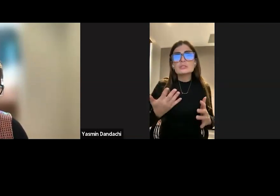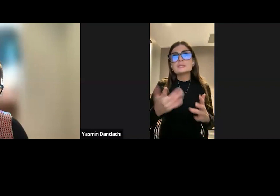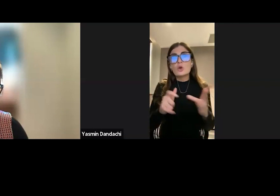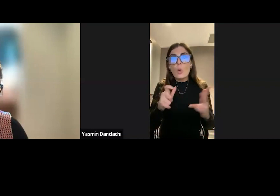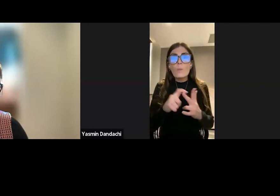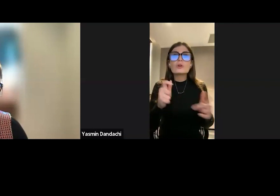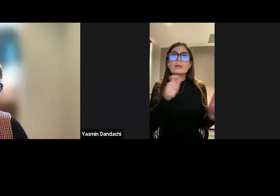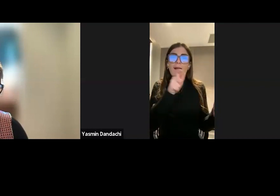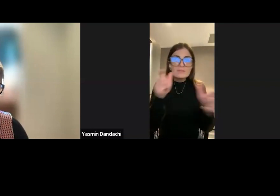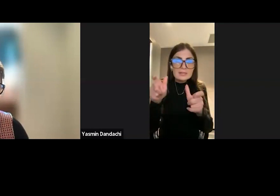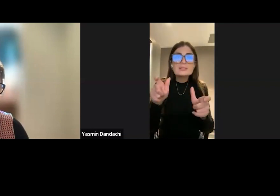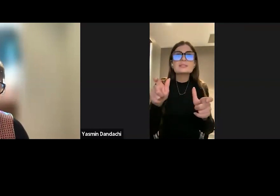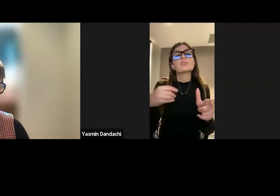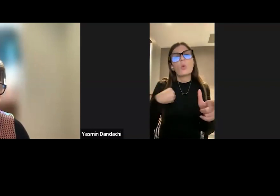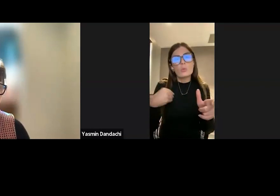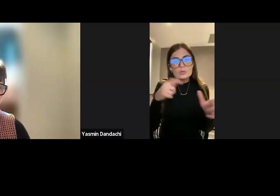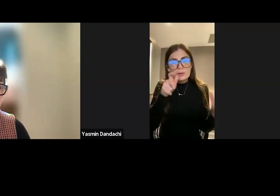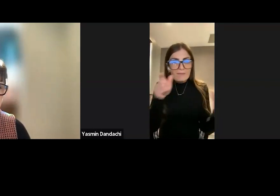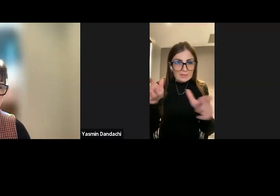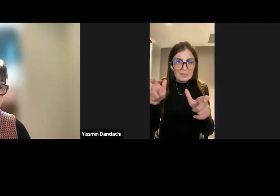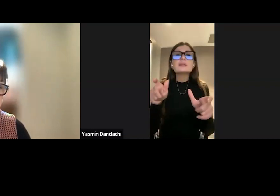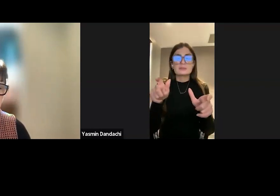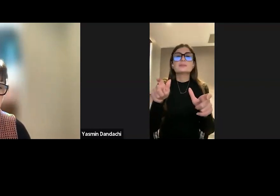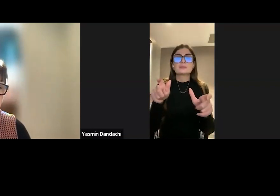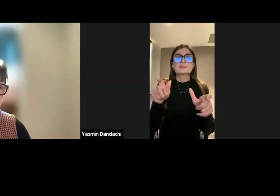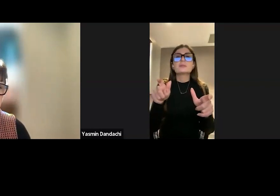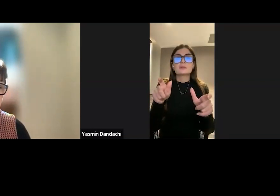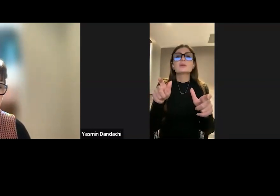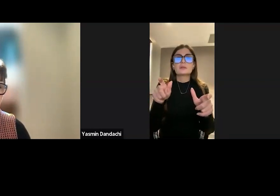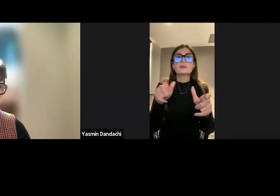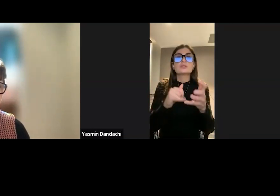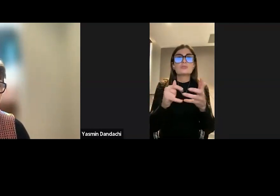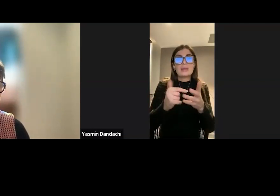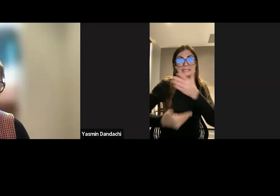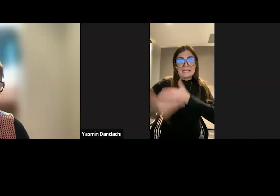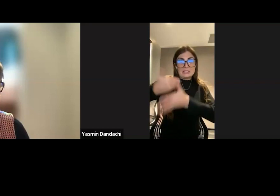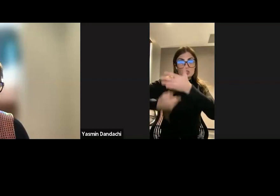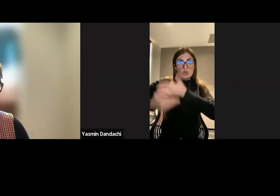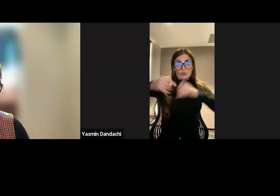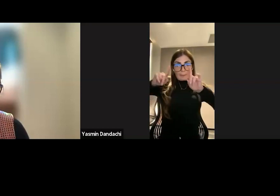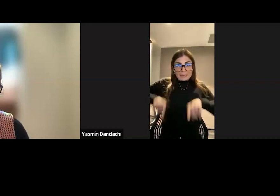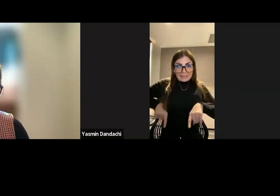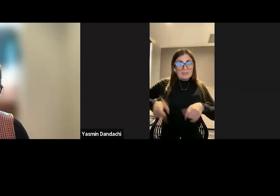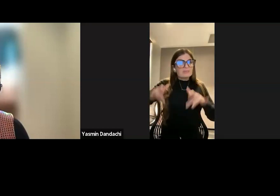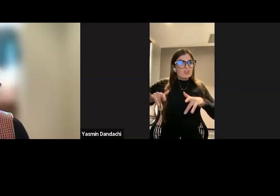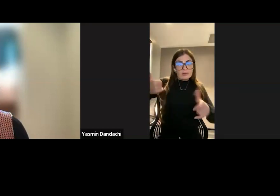And even though its historic roots had not been applied directly nor did